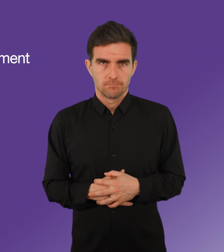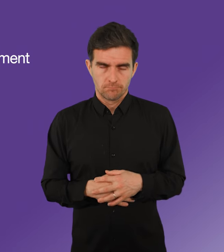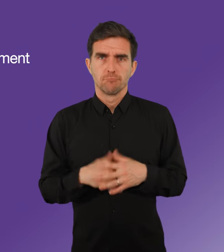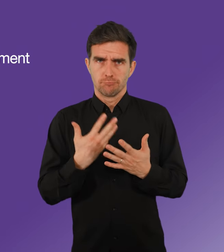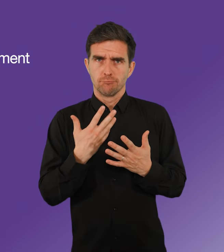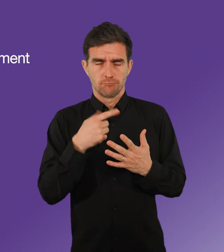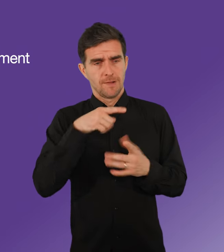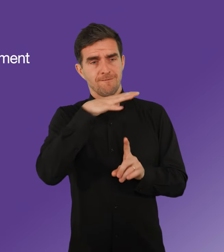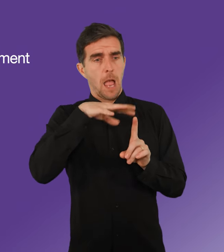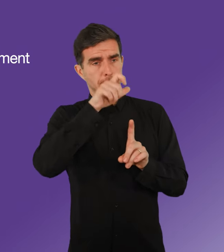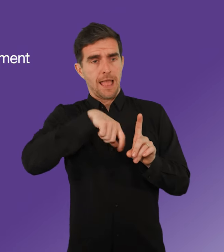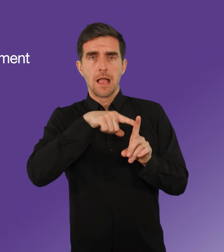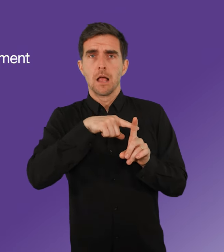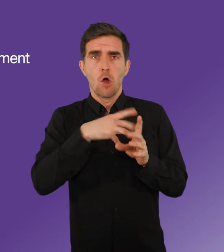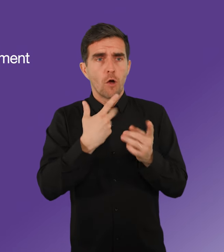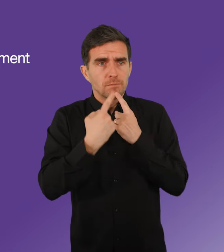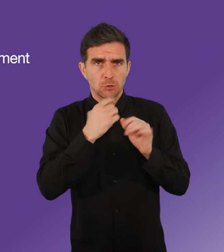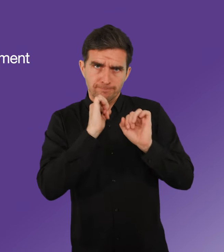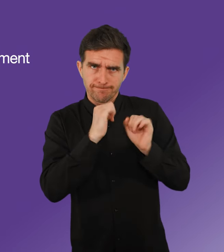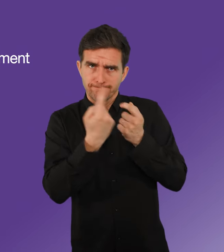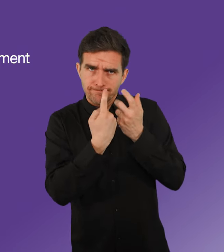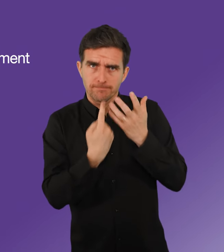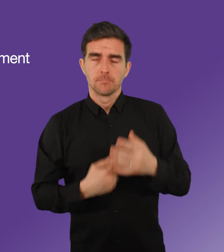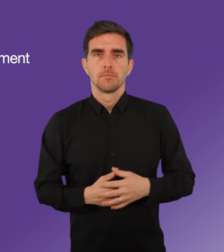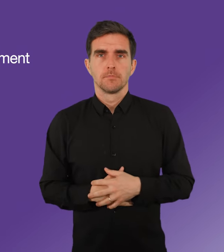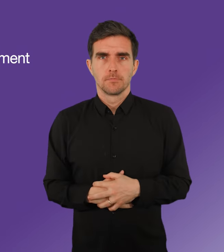Personal details of a family member.